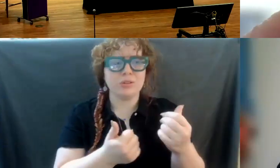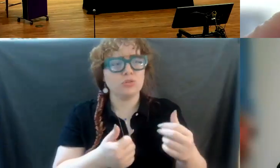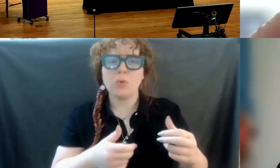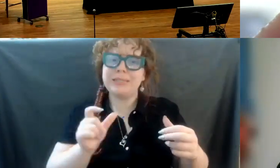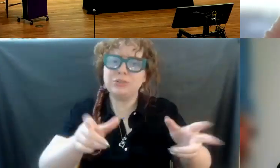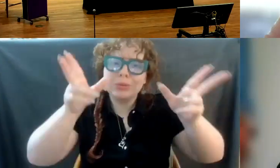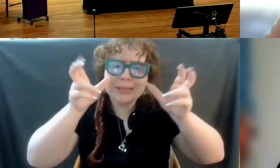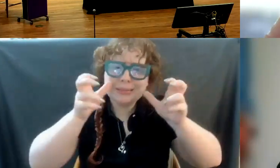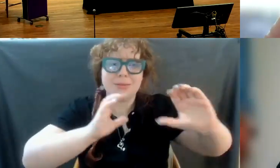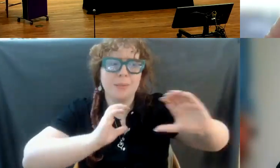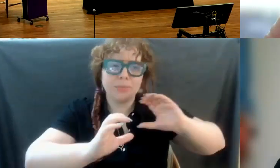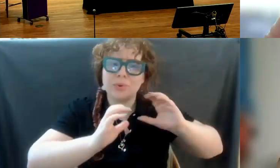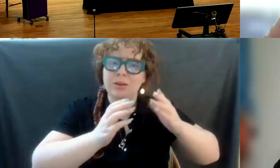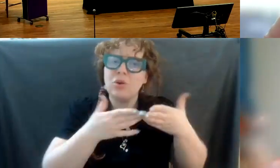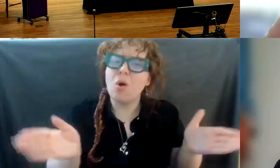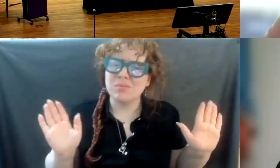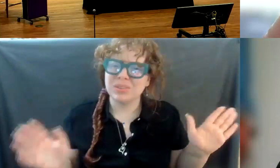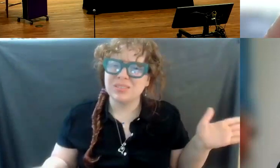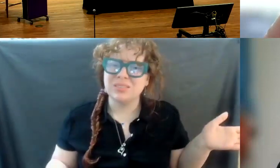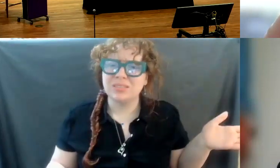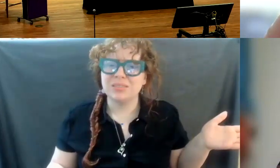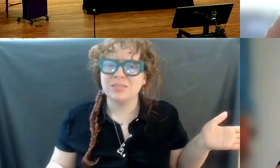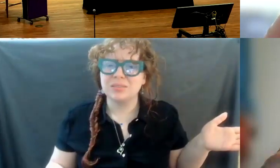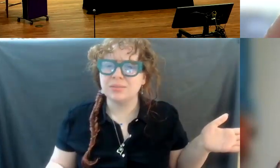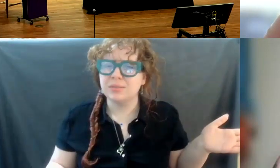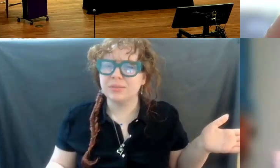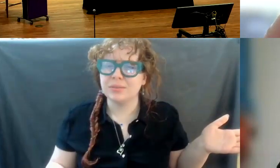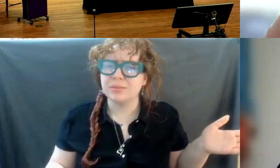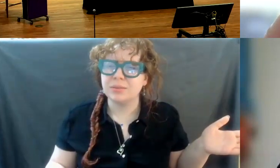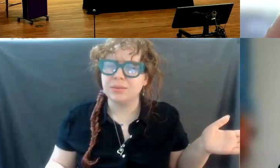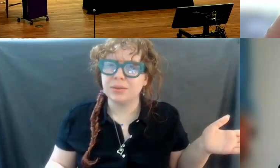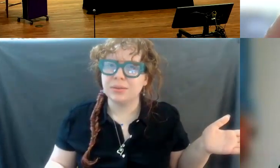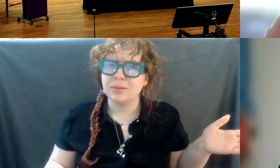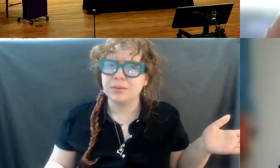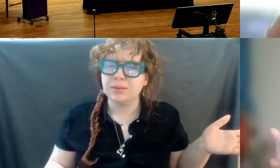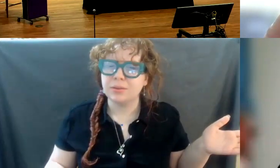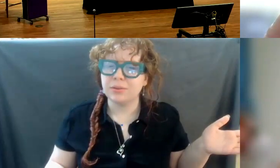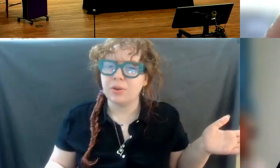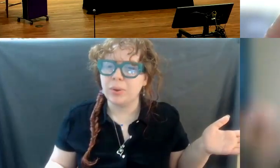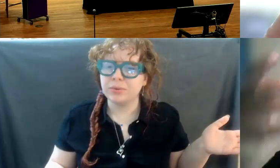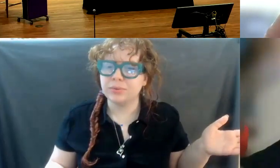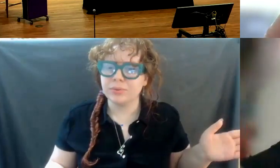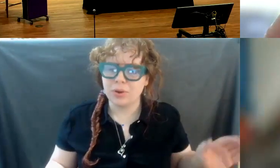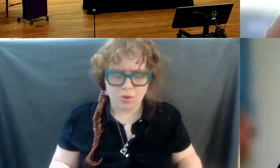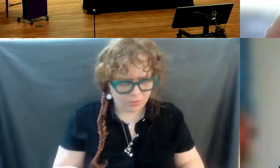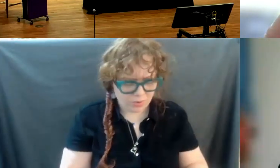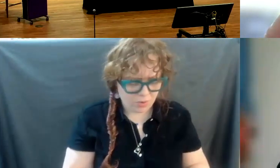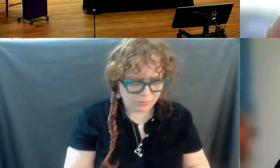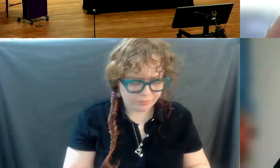opening those lines and then that grows. And I think that it gives us a better position to be able to fight for the higher level policy